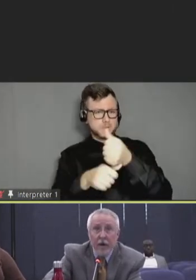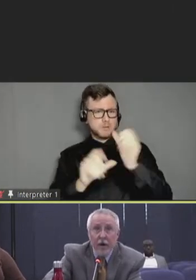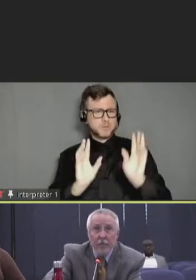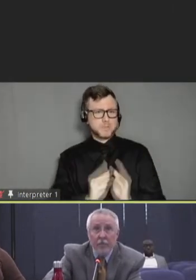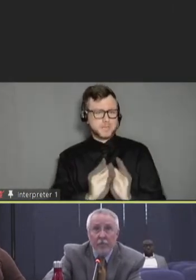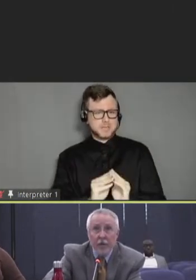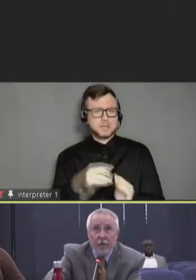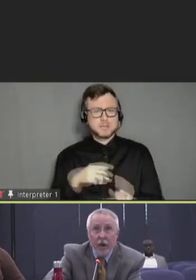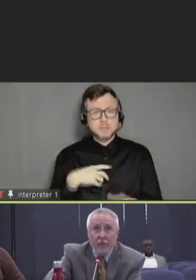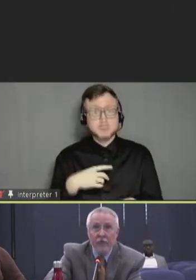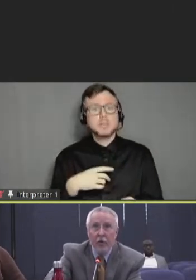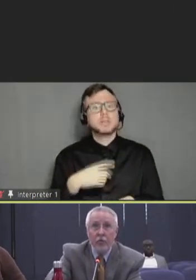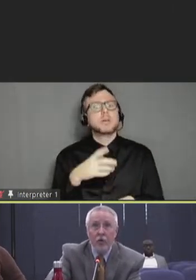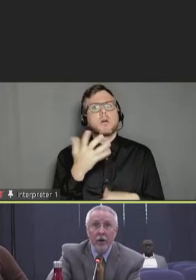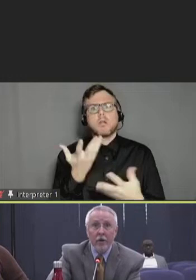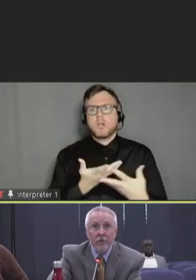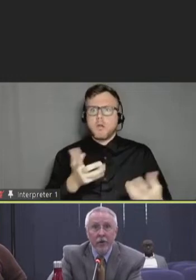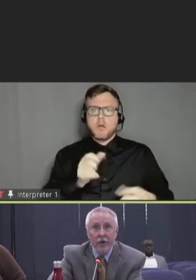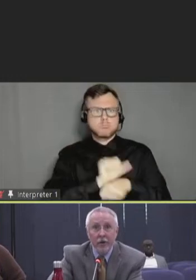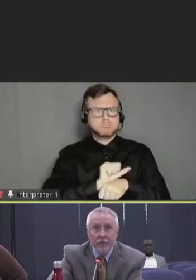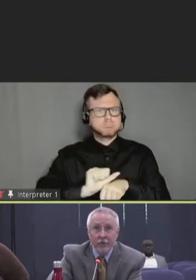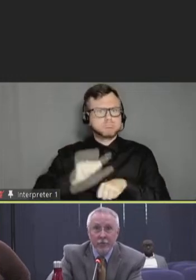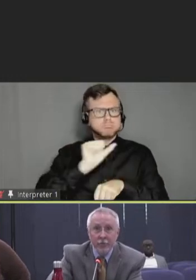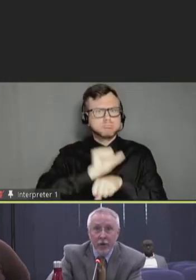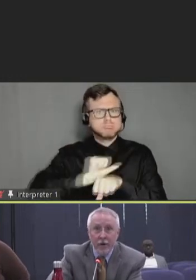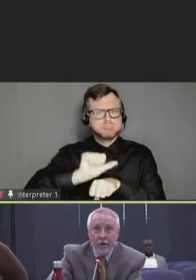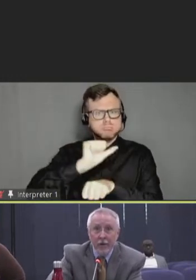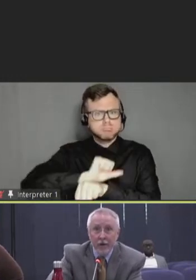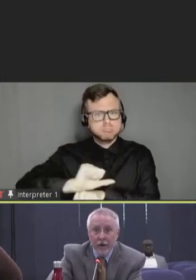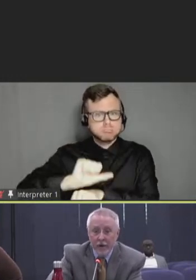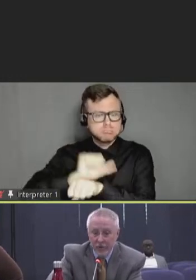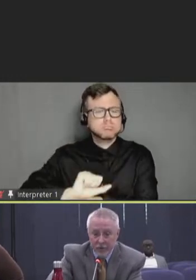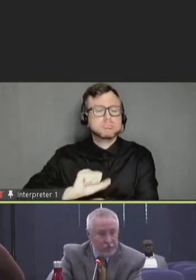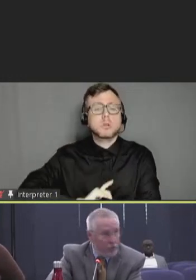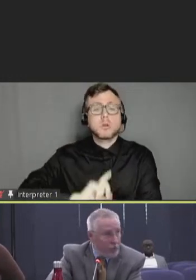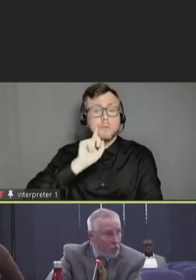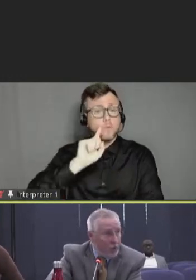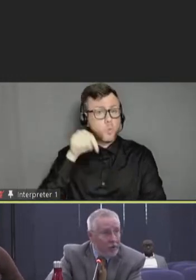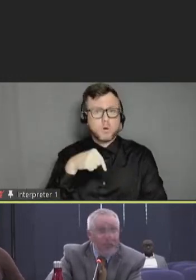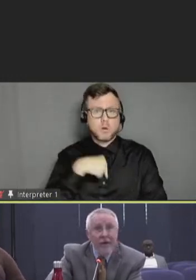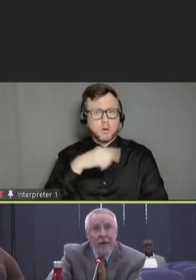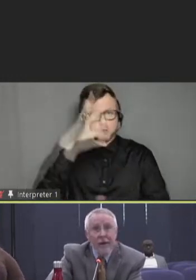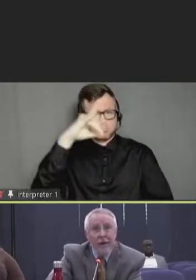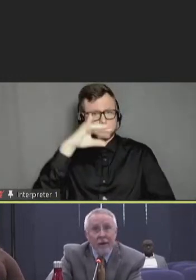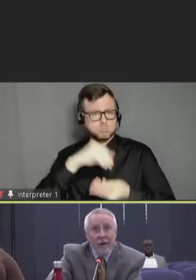Lots of hard work has gone into -- to this report.